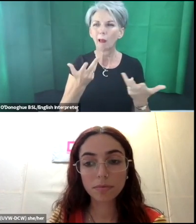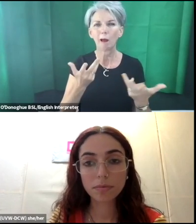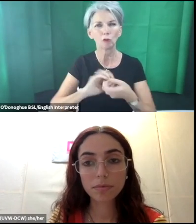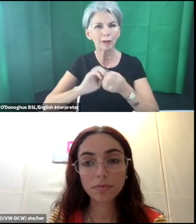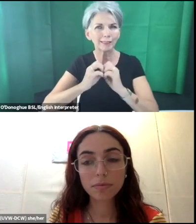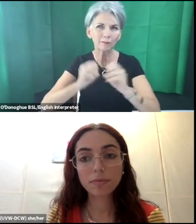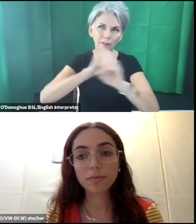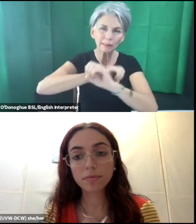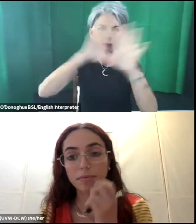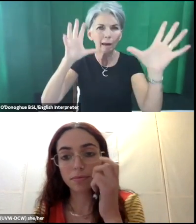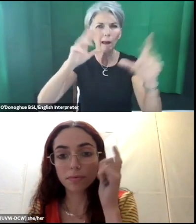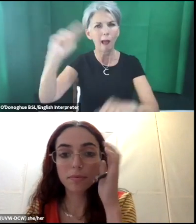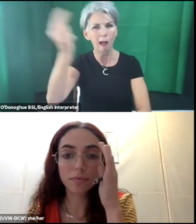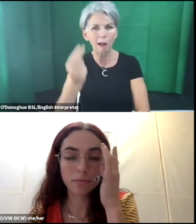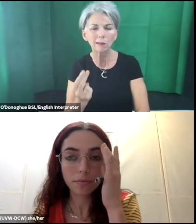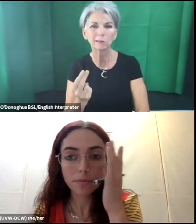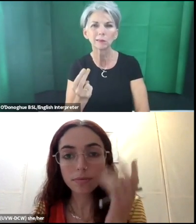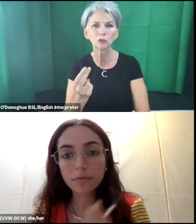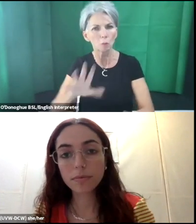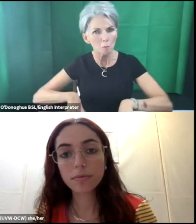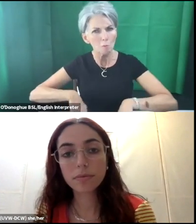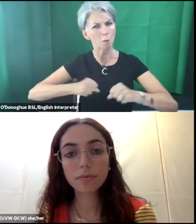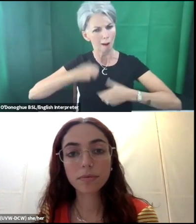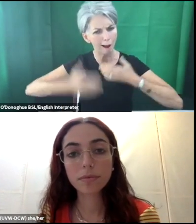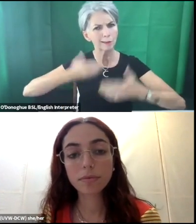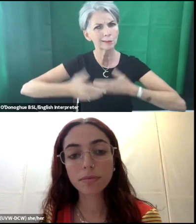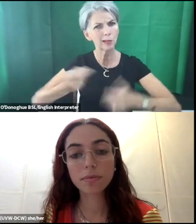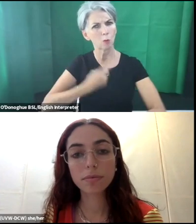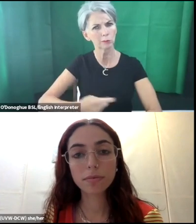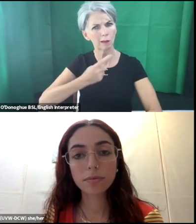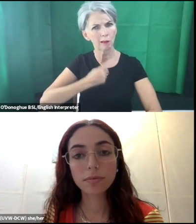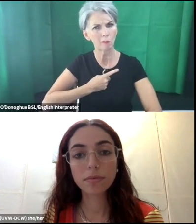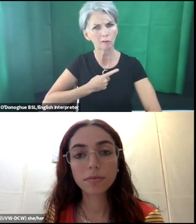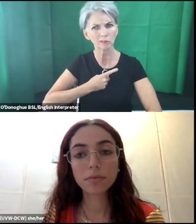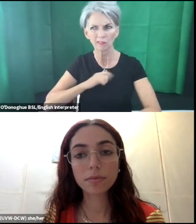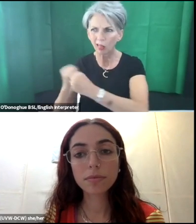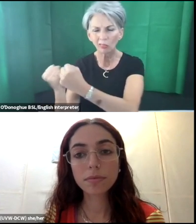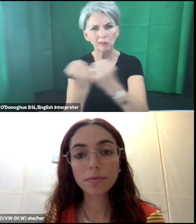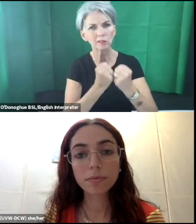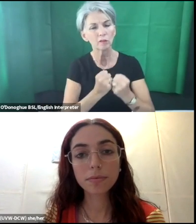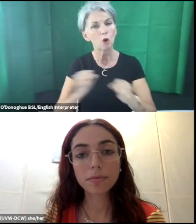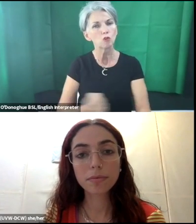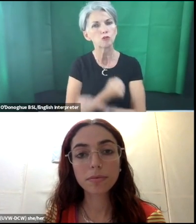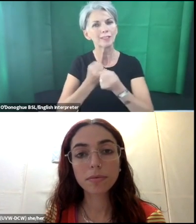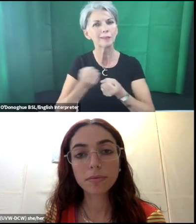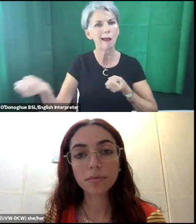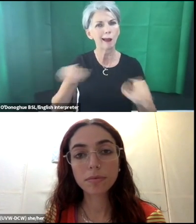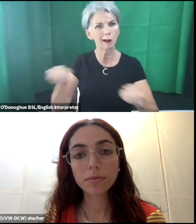and the arts to mobilise ourselves and others for greater economic social and